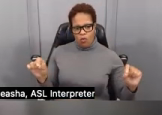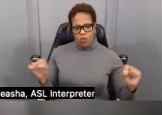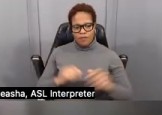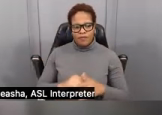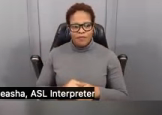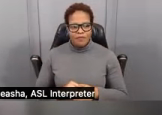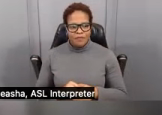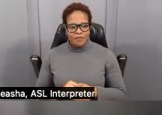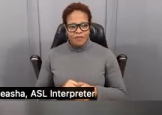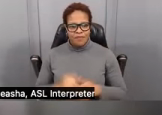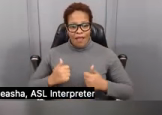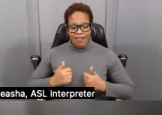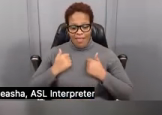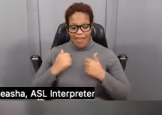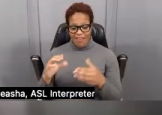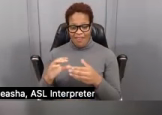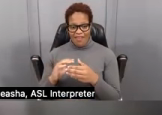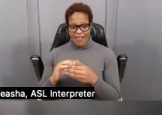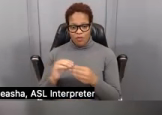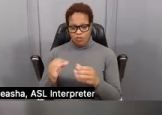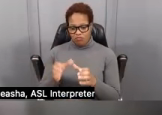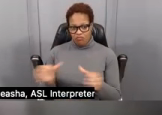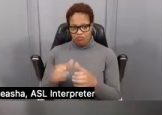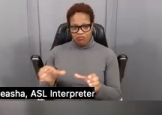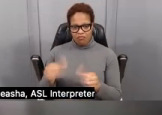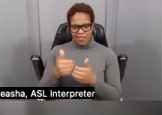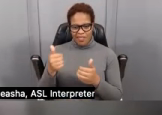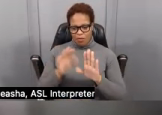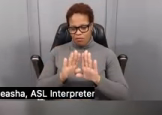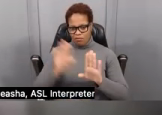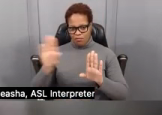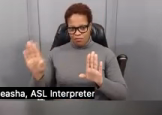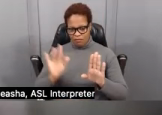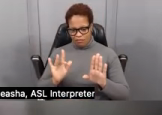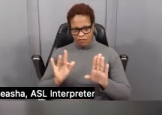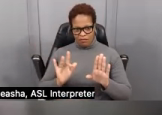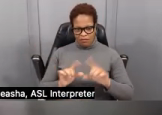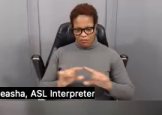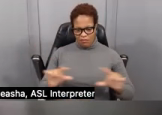Live captioning will be viewed in a separate browser window by clicking the stream text link in the chat.